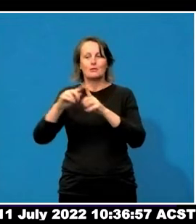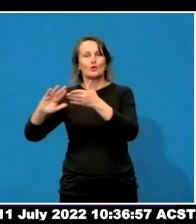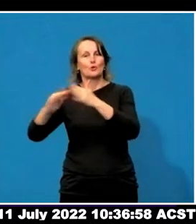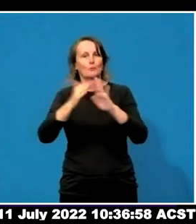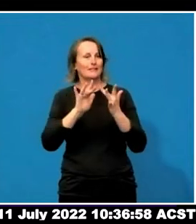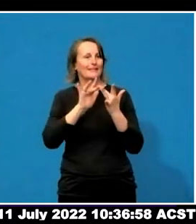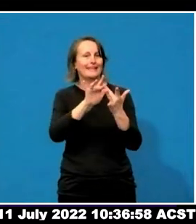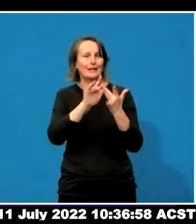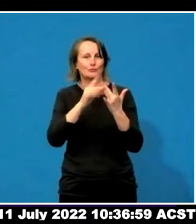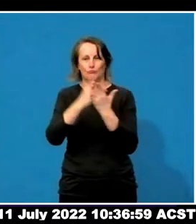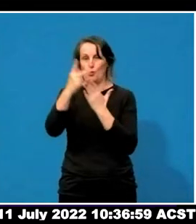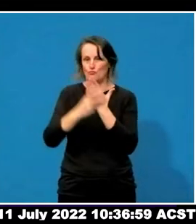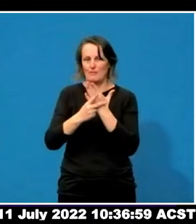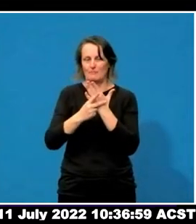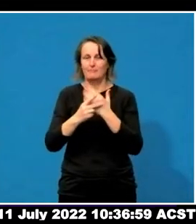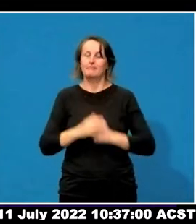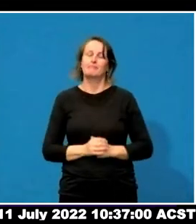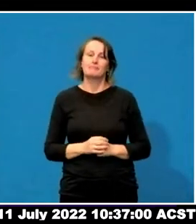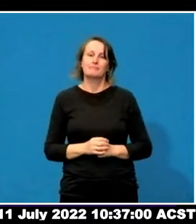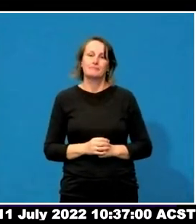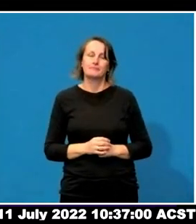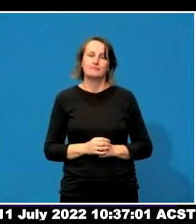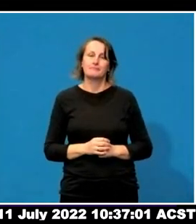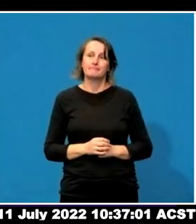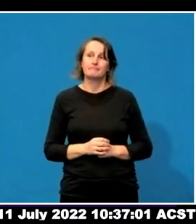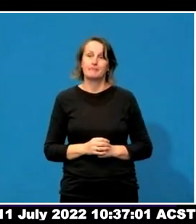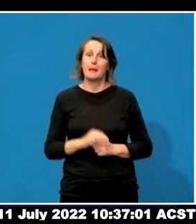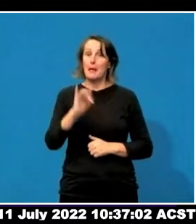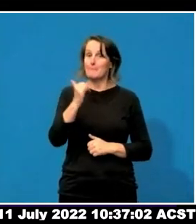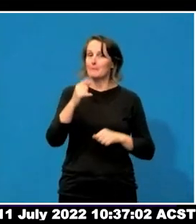There may well be very different views about the effectiveness of these strategies and